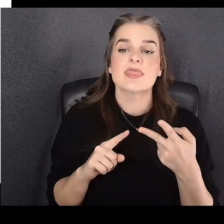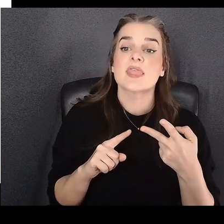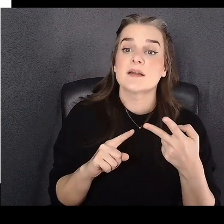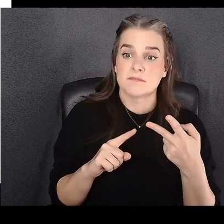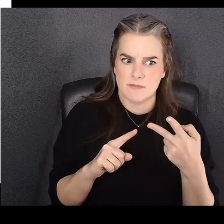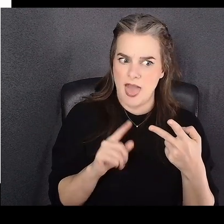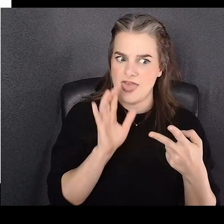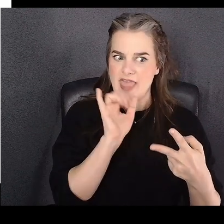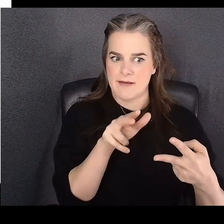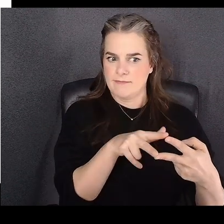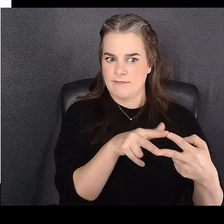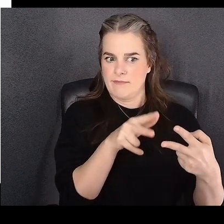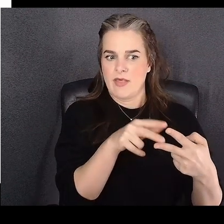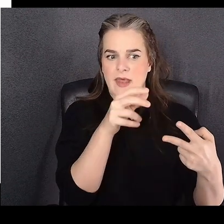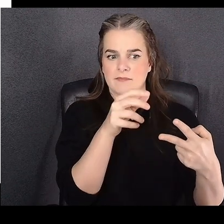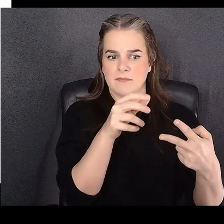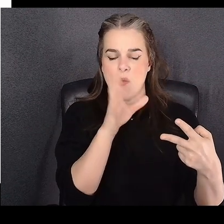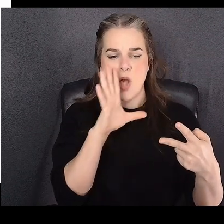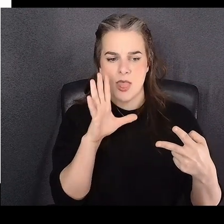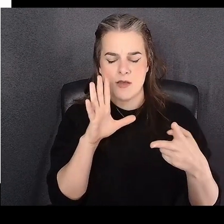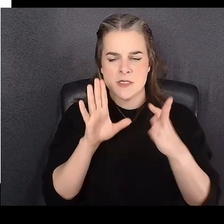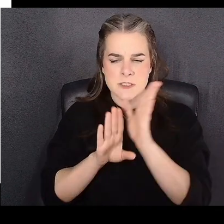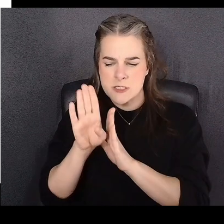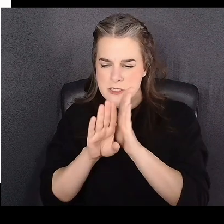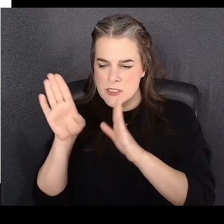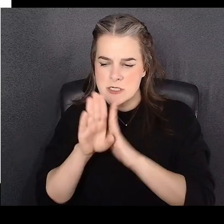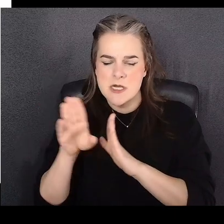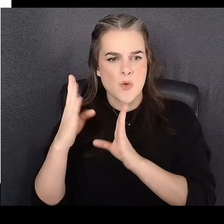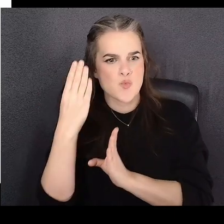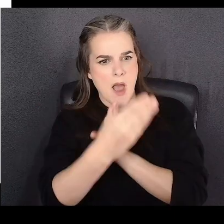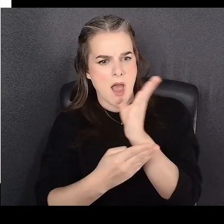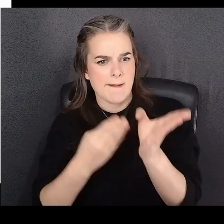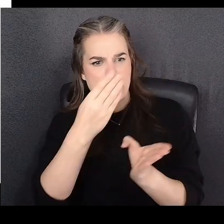of recommendations, which, again, often get funded by insurance.